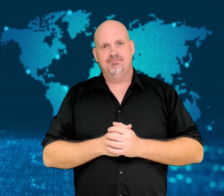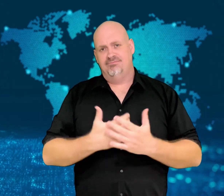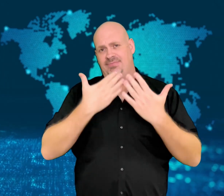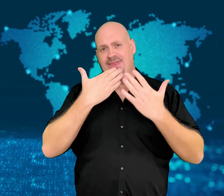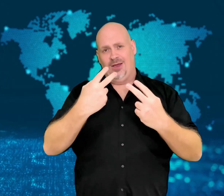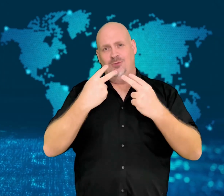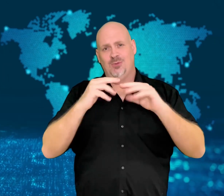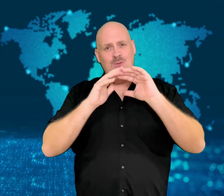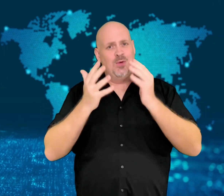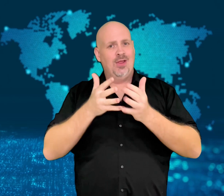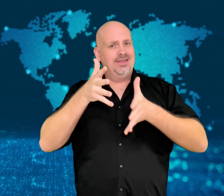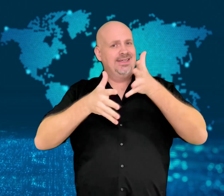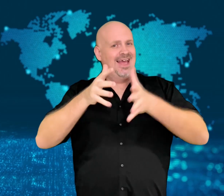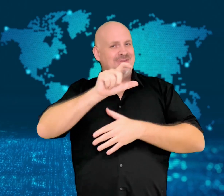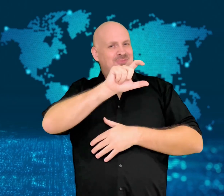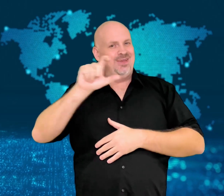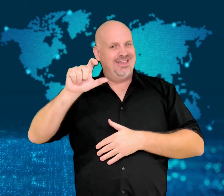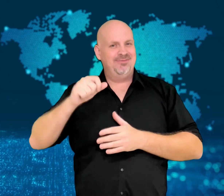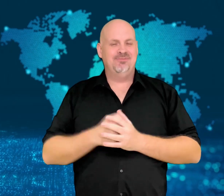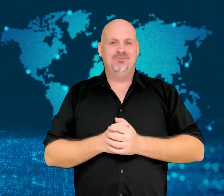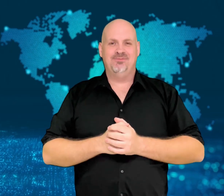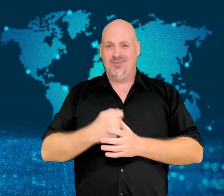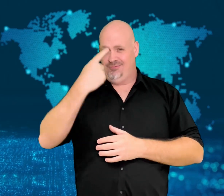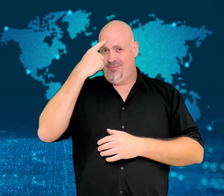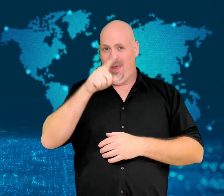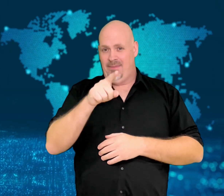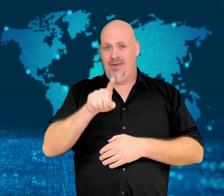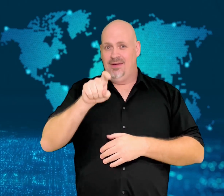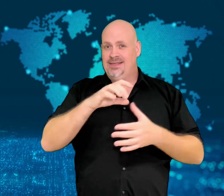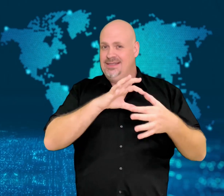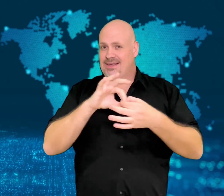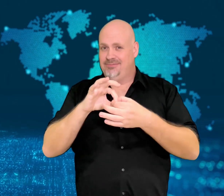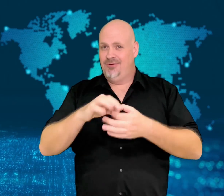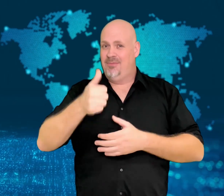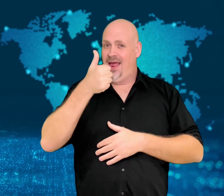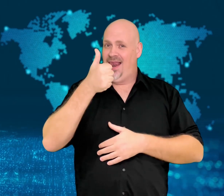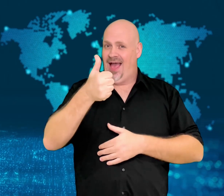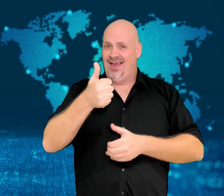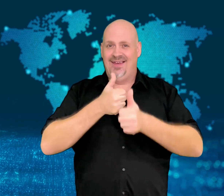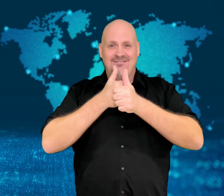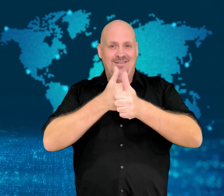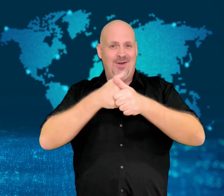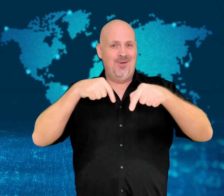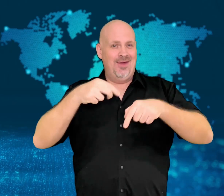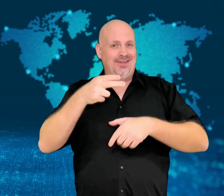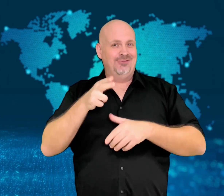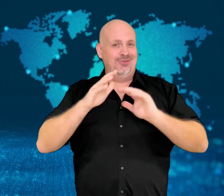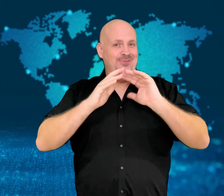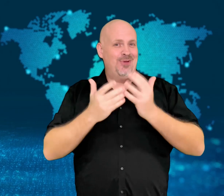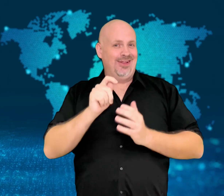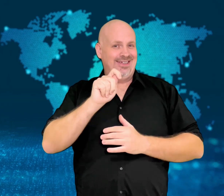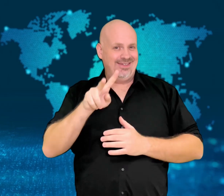Thank you for watching WorldSign Week. Don't forget to subscribe, like, and follow H3 World TV